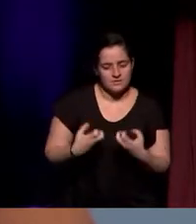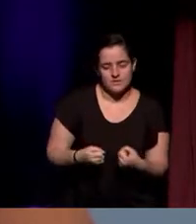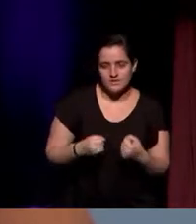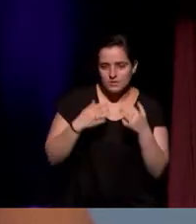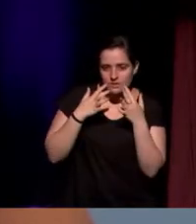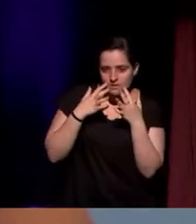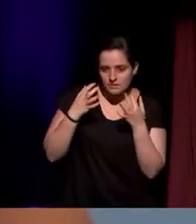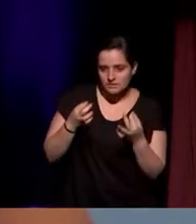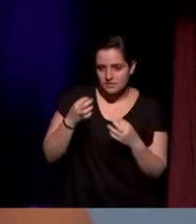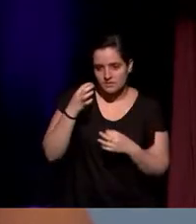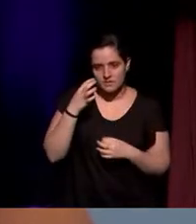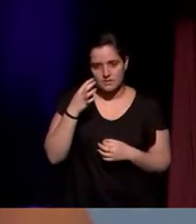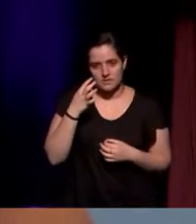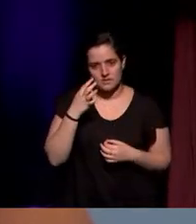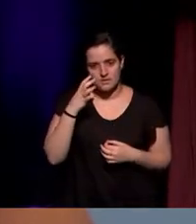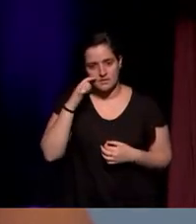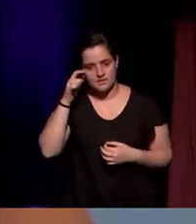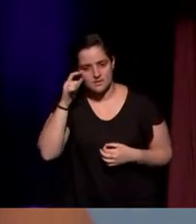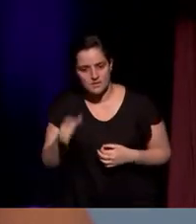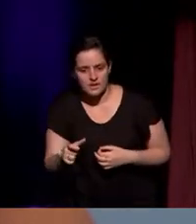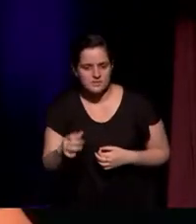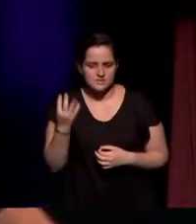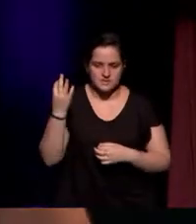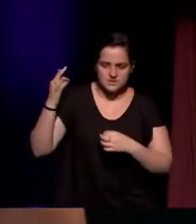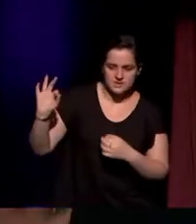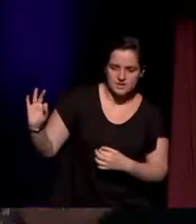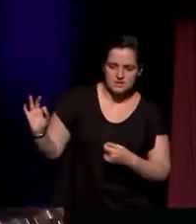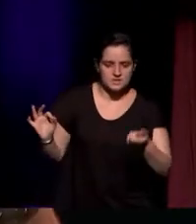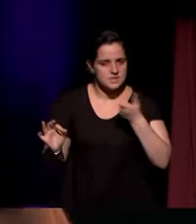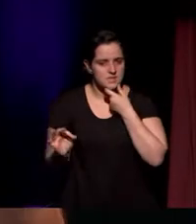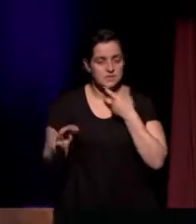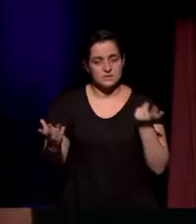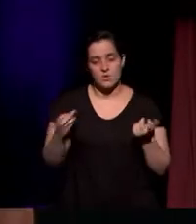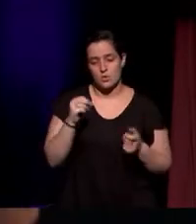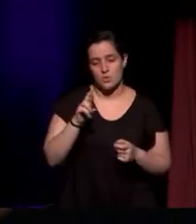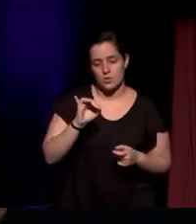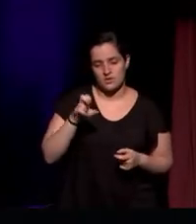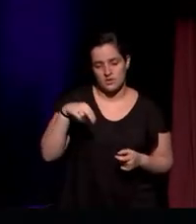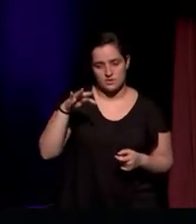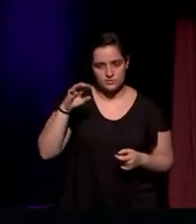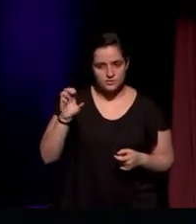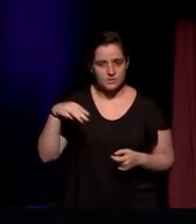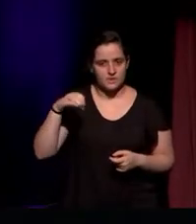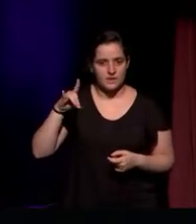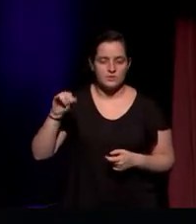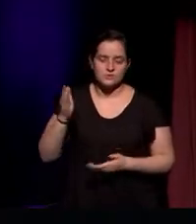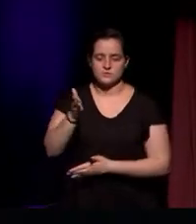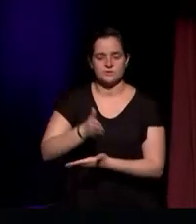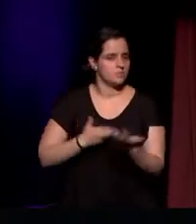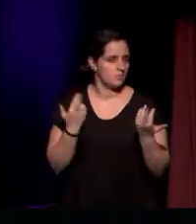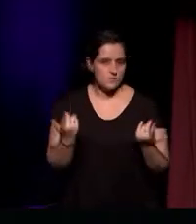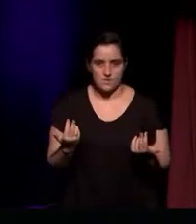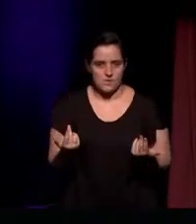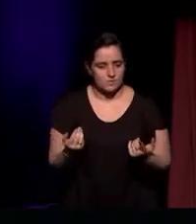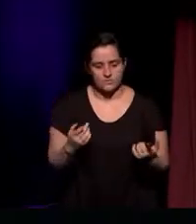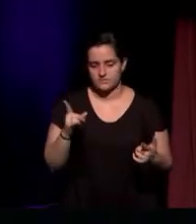both of the French and the English, in the Middle East, this division was also this way, those interests.